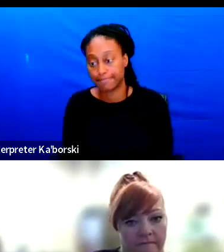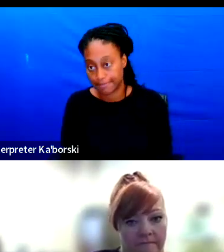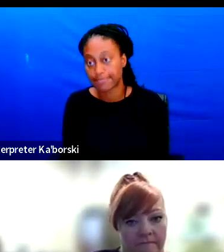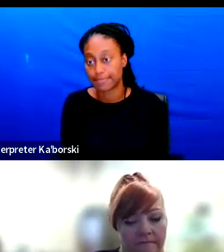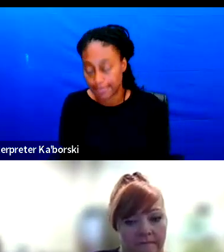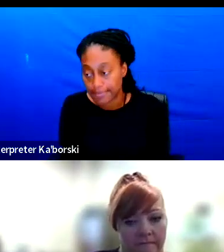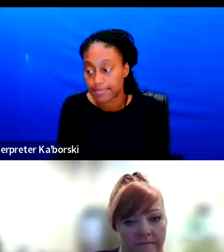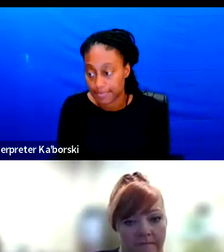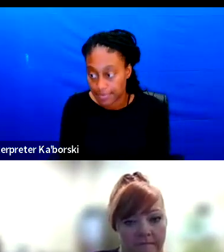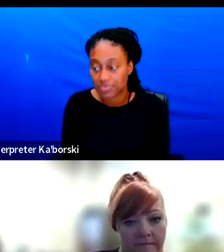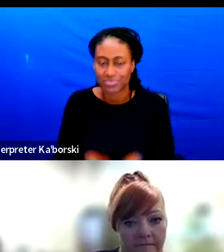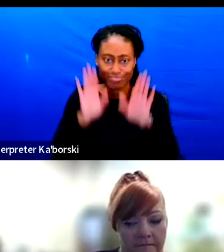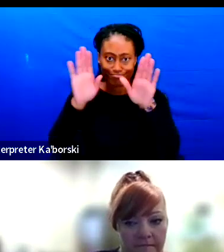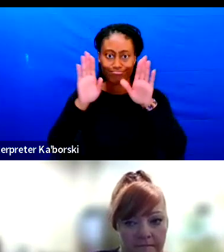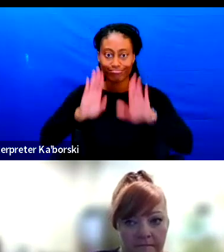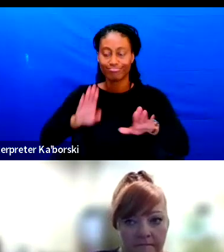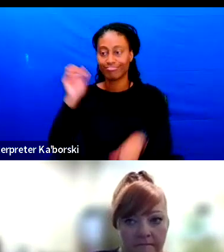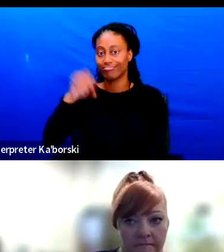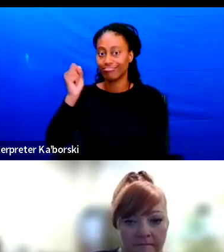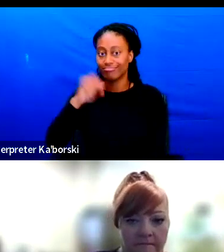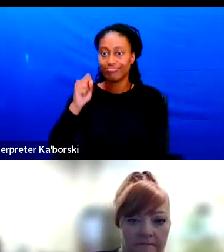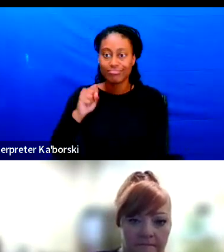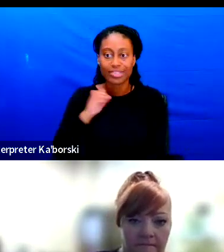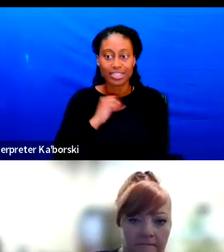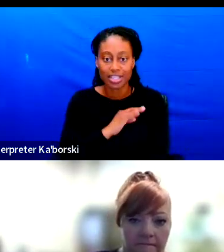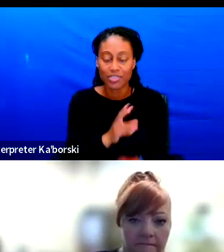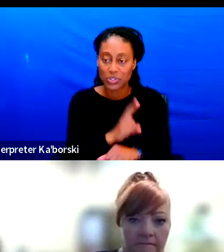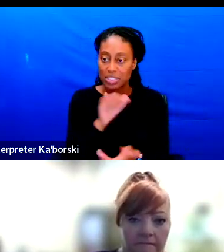Kyle Kleist: Wonderful point. Yes, I had staff that were using that prior to getting phones.